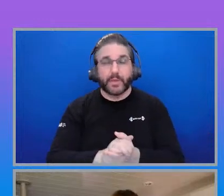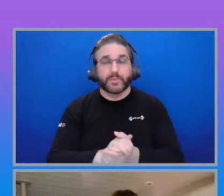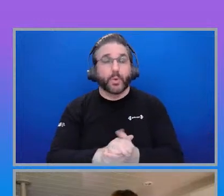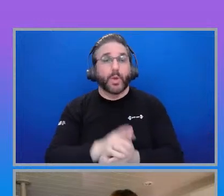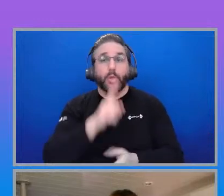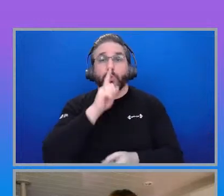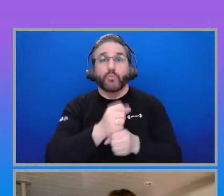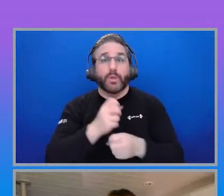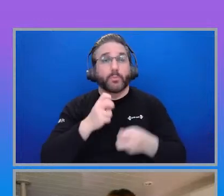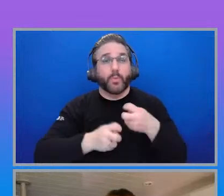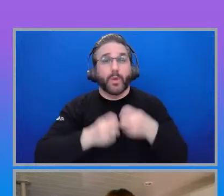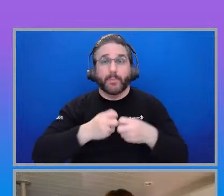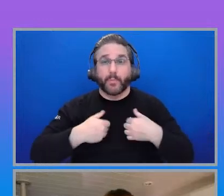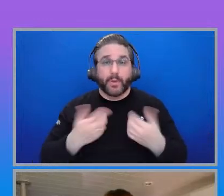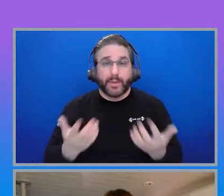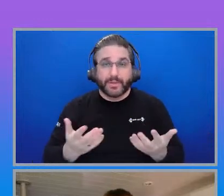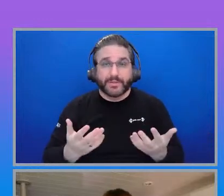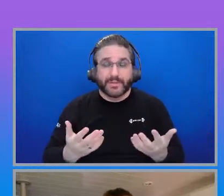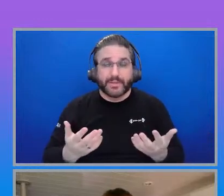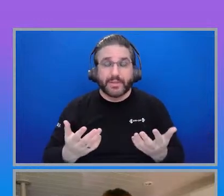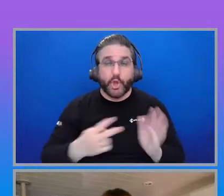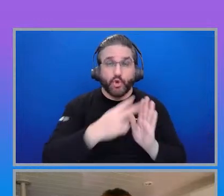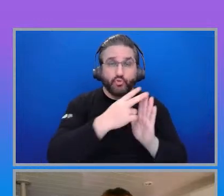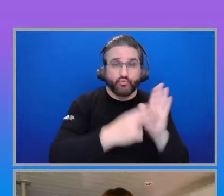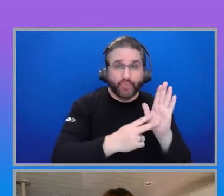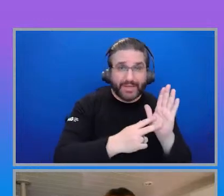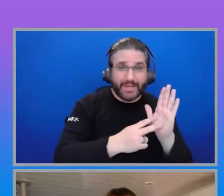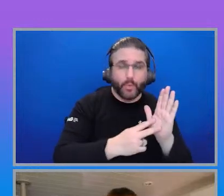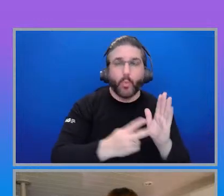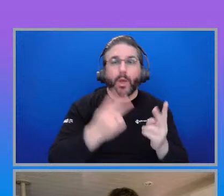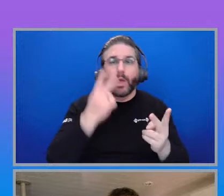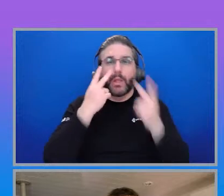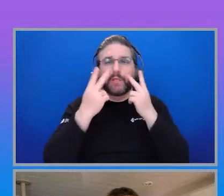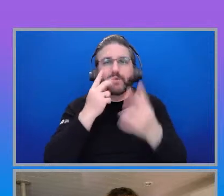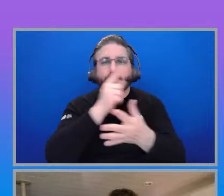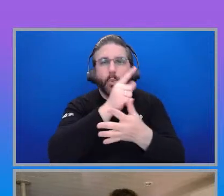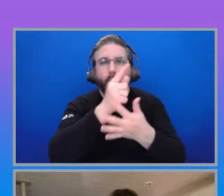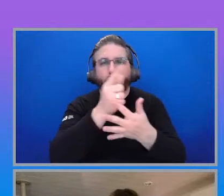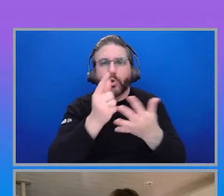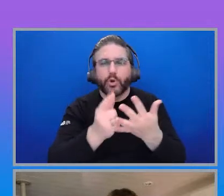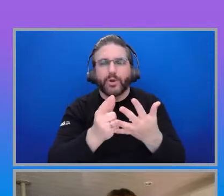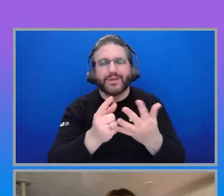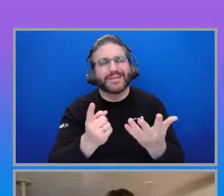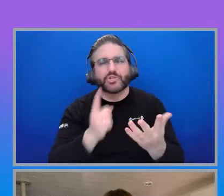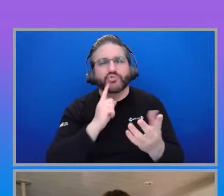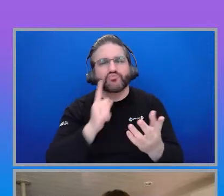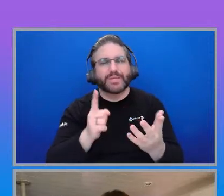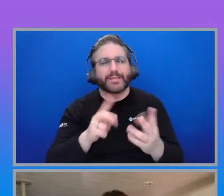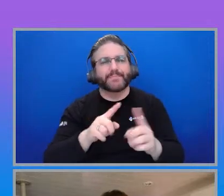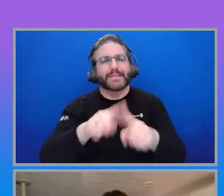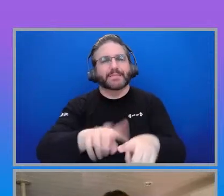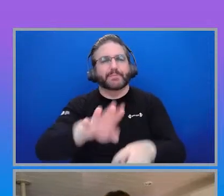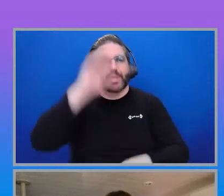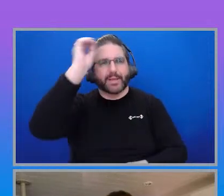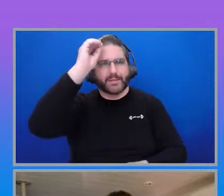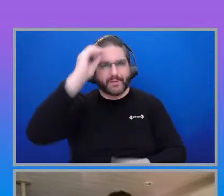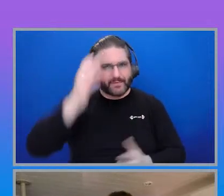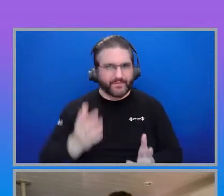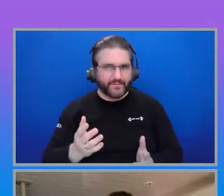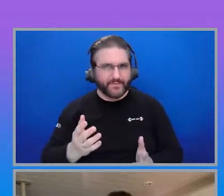was that reading or visual order is actually quite subjective. It